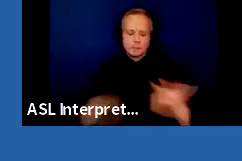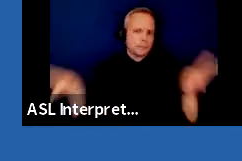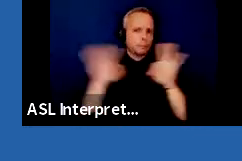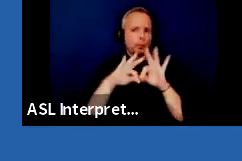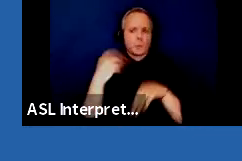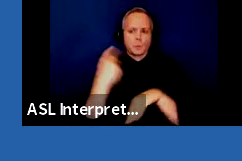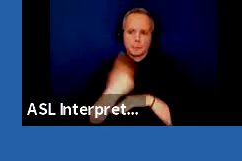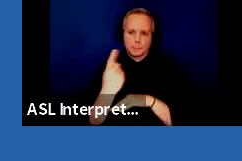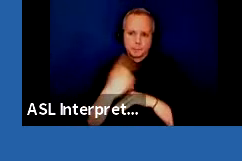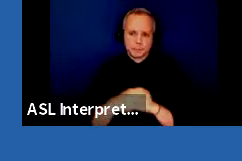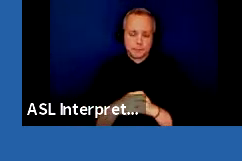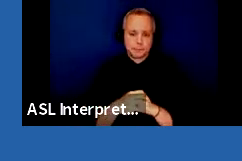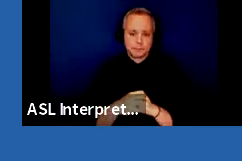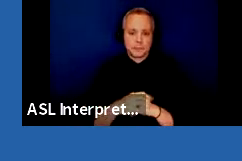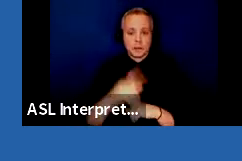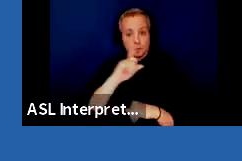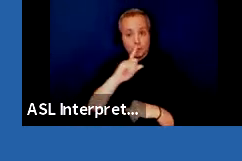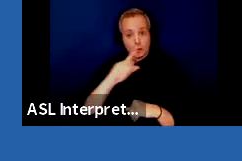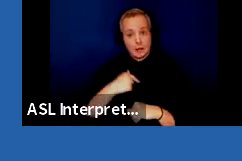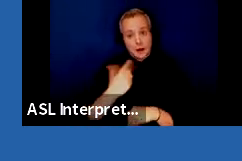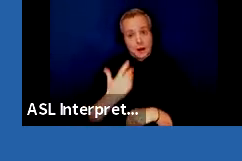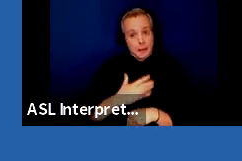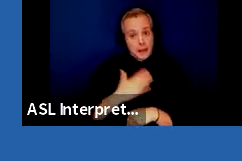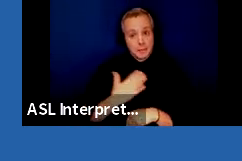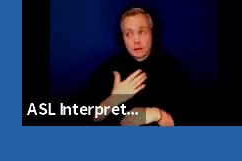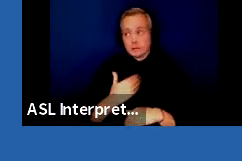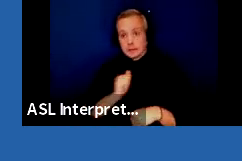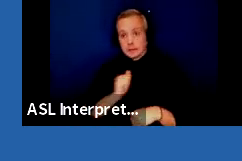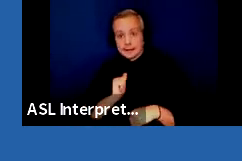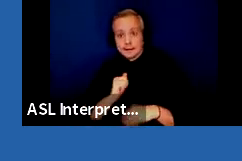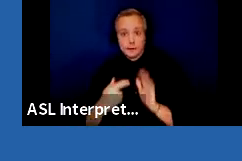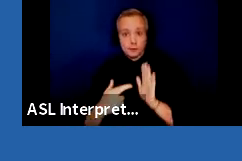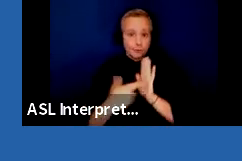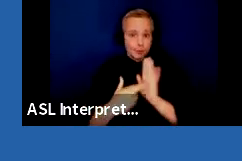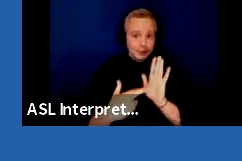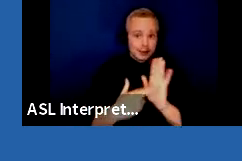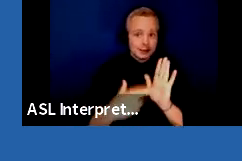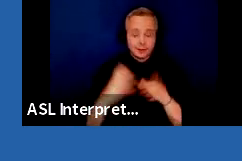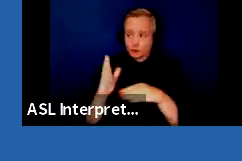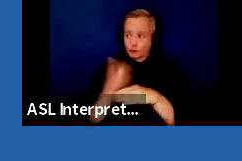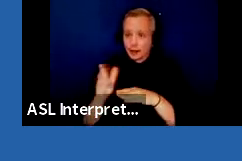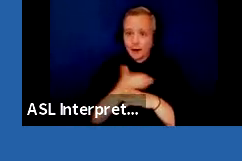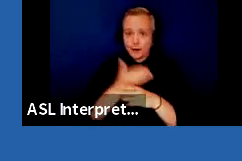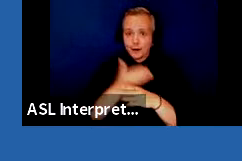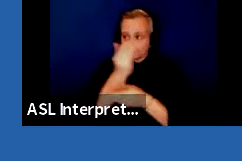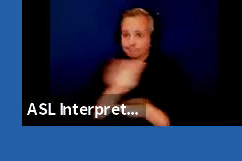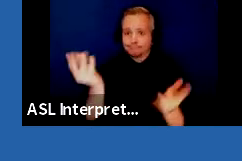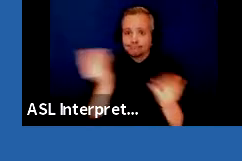AND I'M HAPPY TO BE REPRESENTING AND SHARING SUCH AN IMPORTANT MESSAGE ACROSS THE COUNTRY AS A RICK HANSEN FOUNDATION